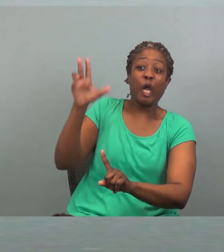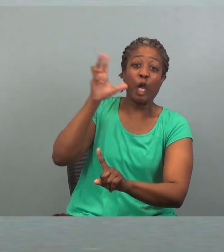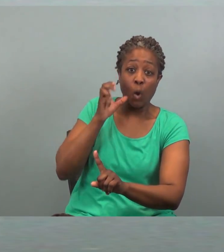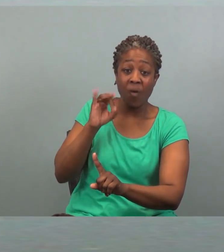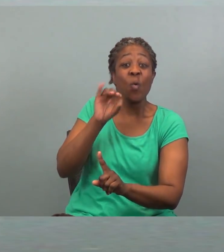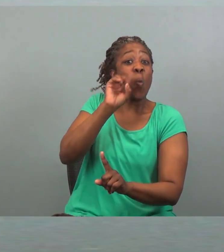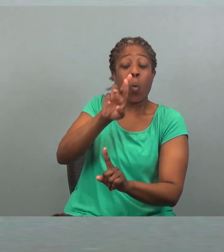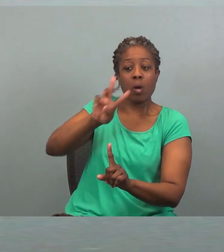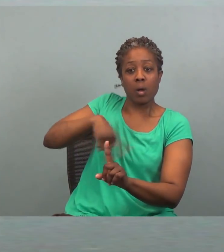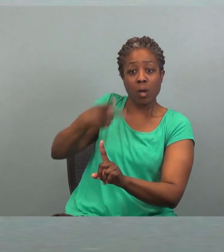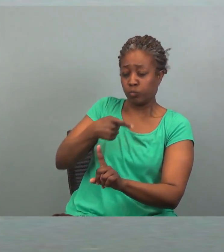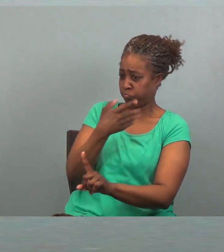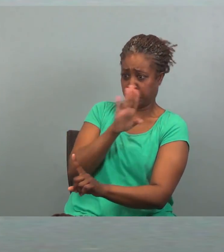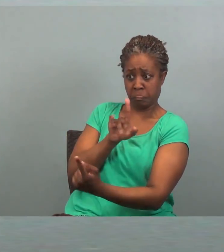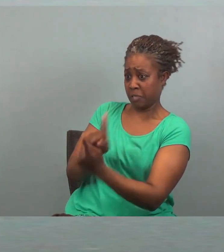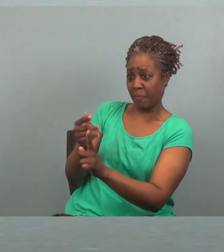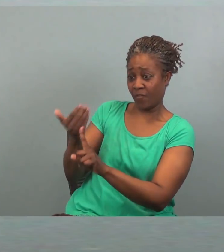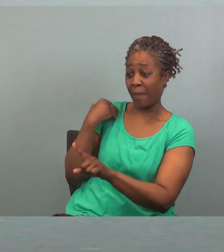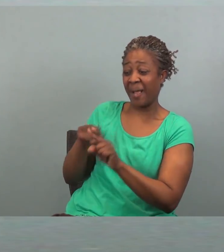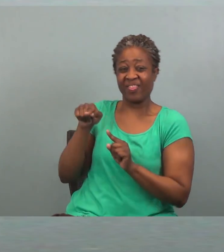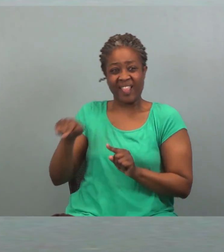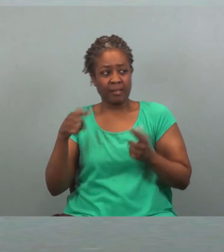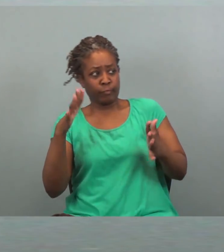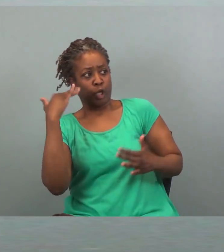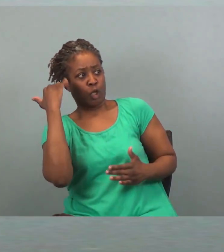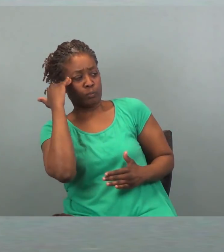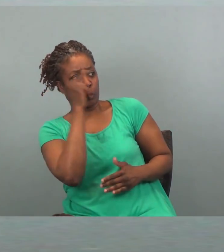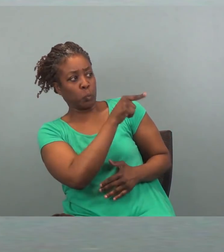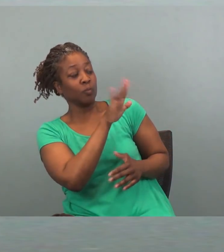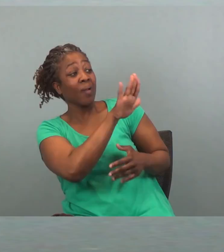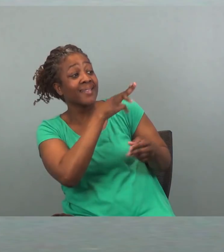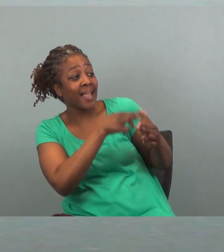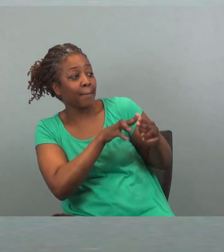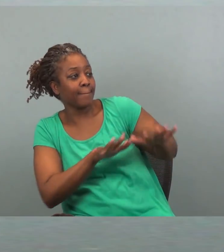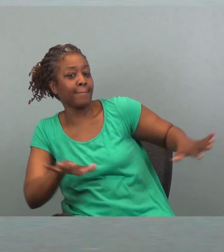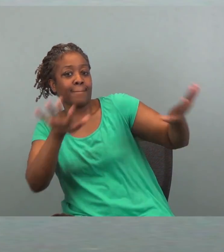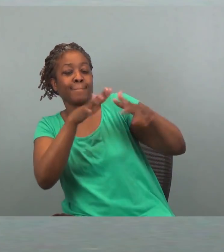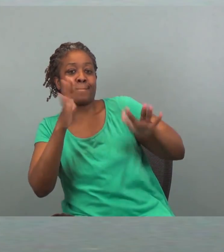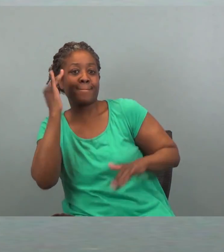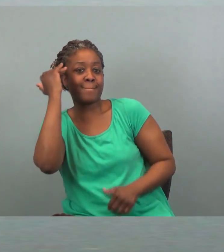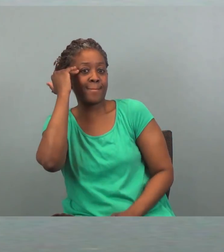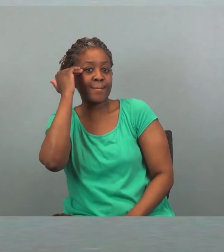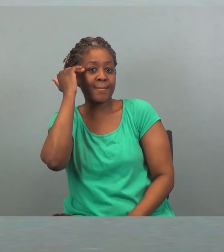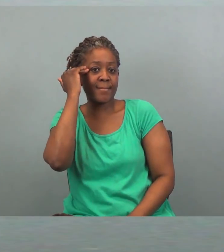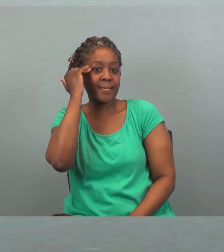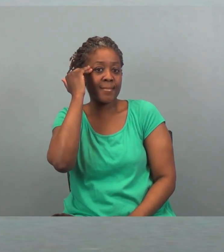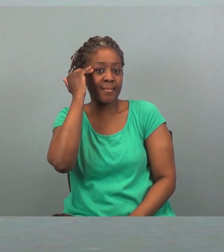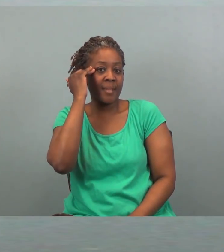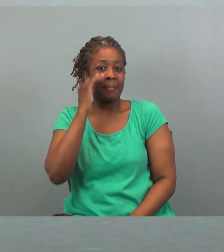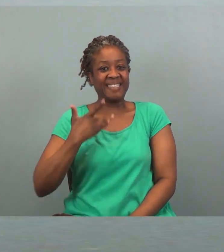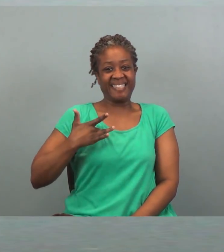And if you haven't met them, you've likely heard of them or know of them, or they've heard of you.